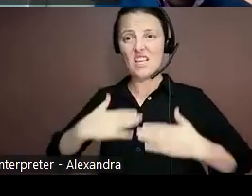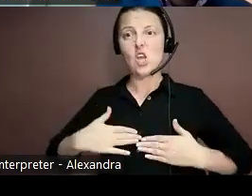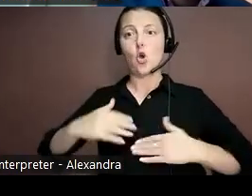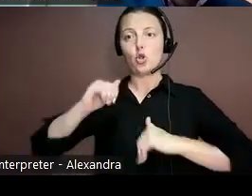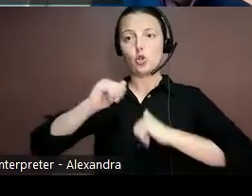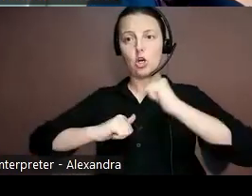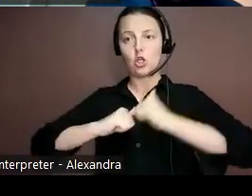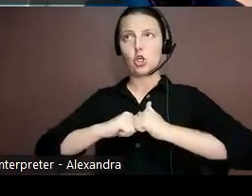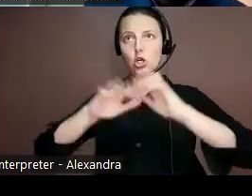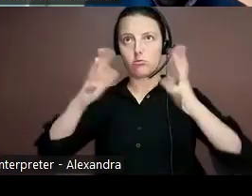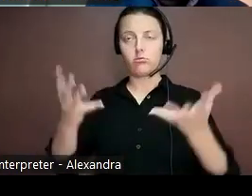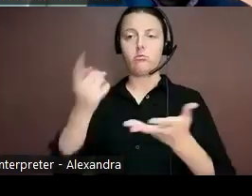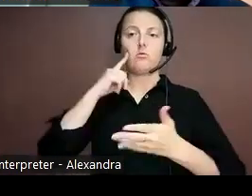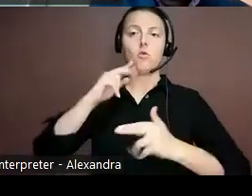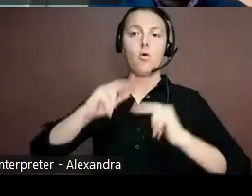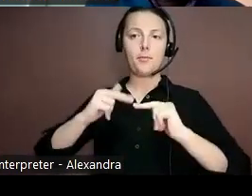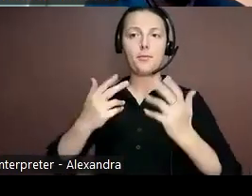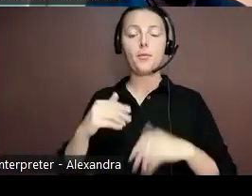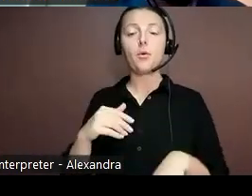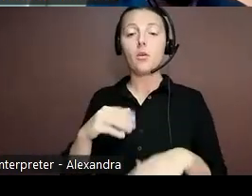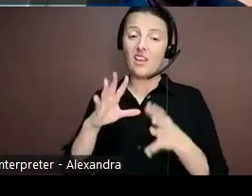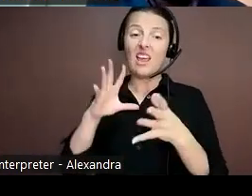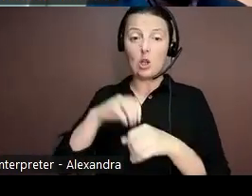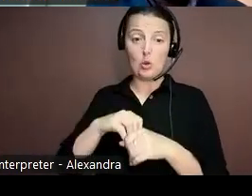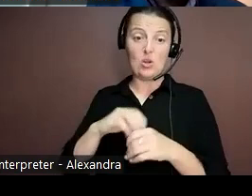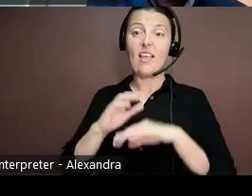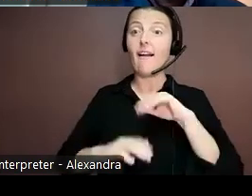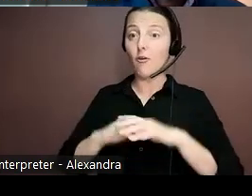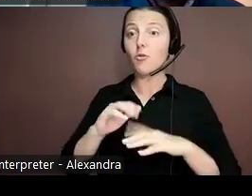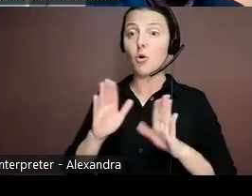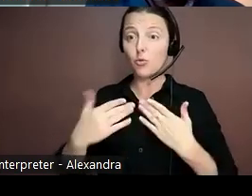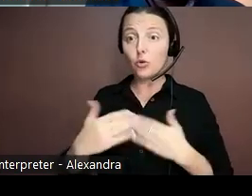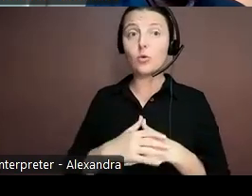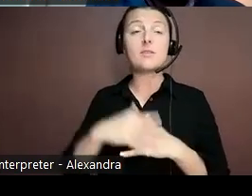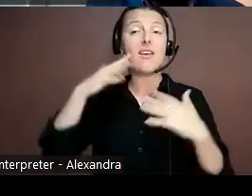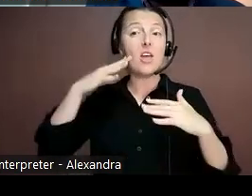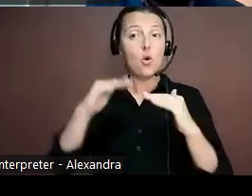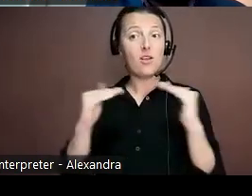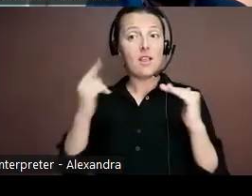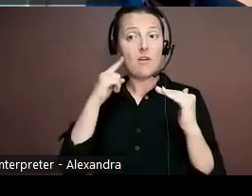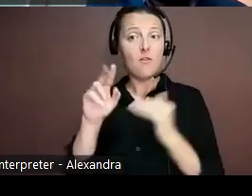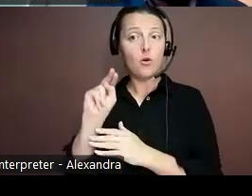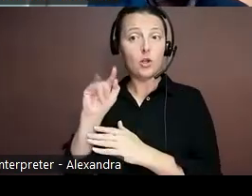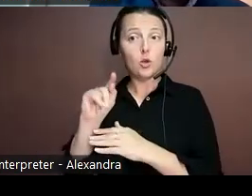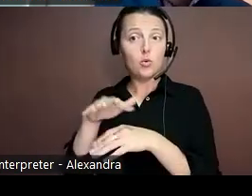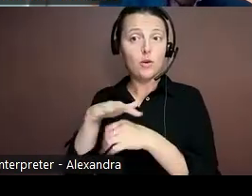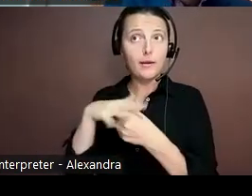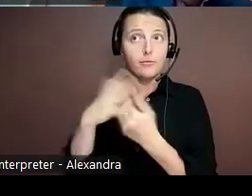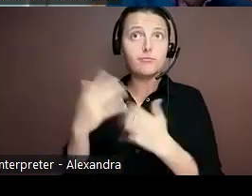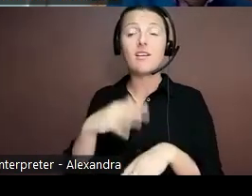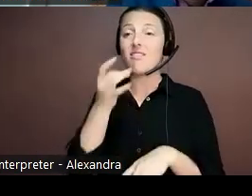uh and yes the uh the noise level of the unit uh the light lighting conditions of the unit um you